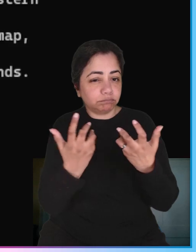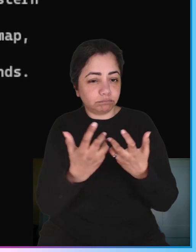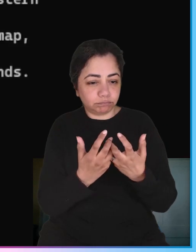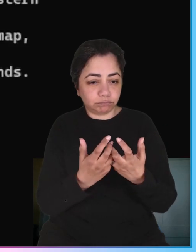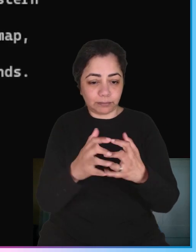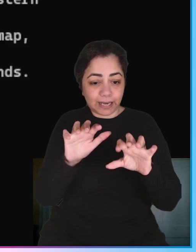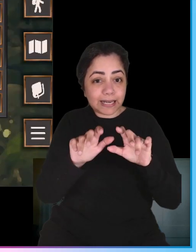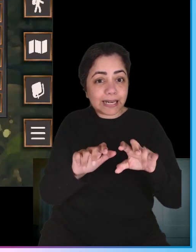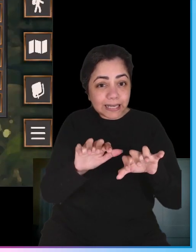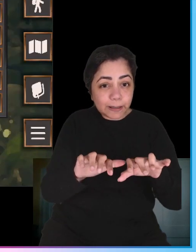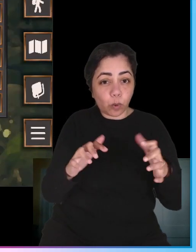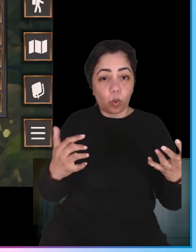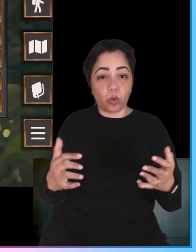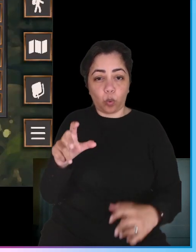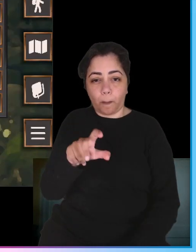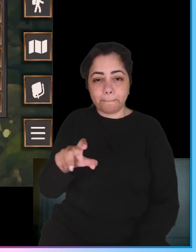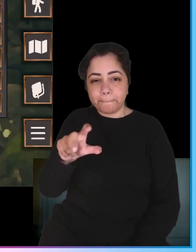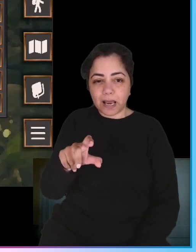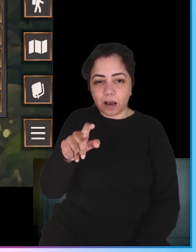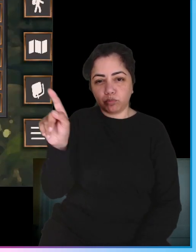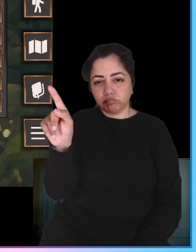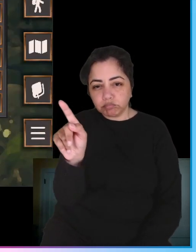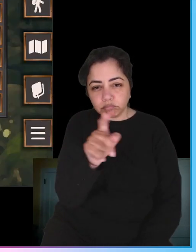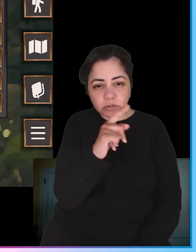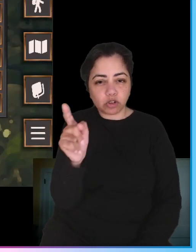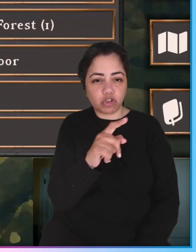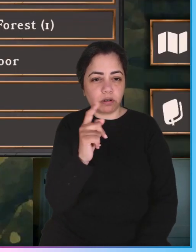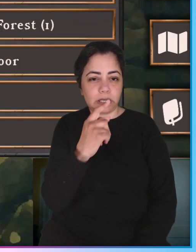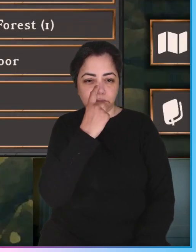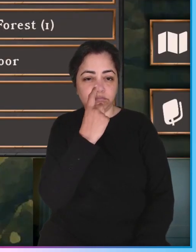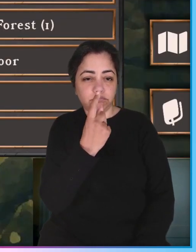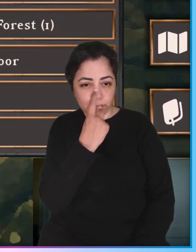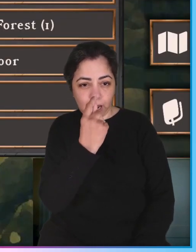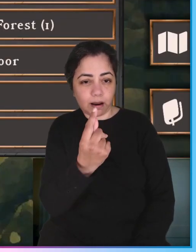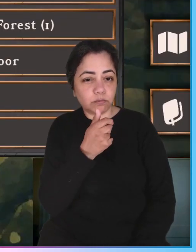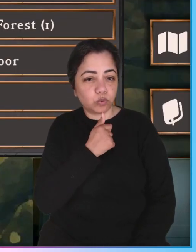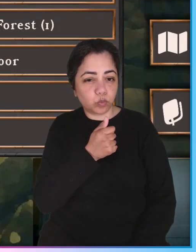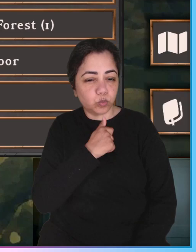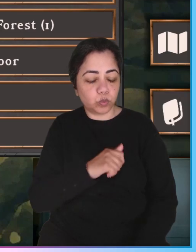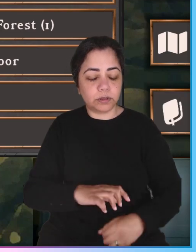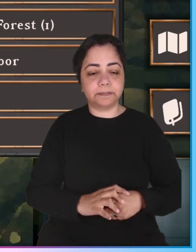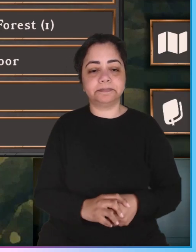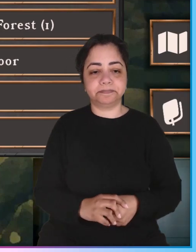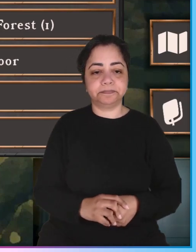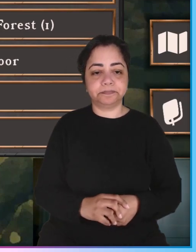You can play Upheaval in windowed or fullscreen mode in dark mode or in light mode